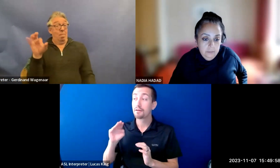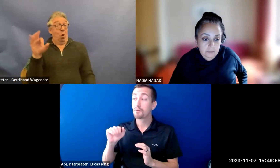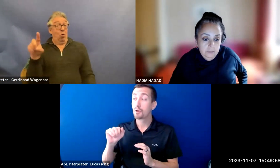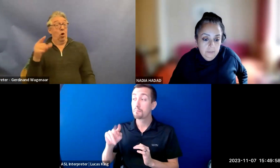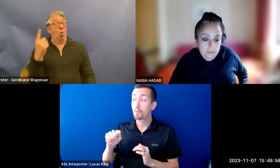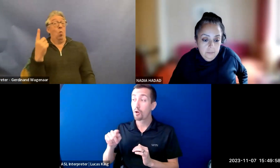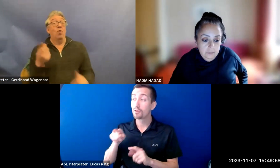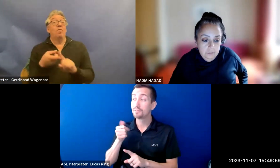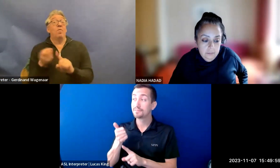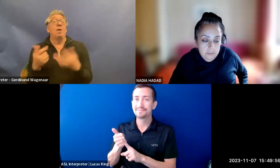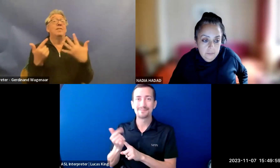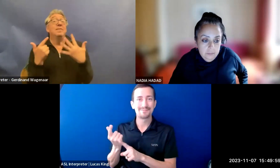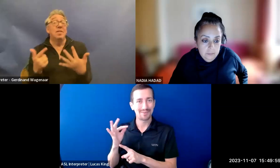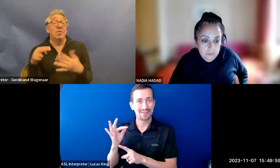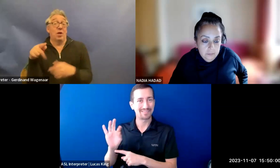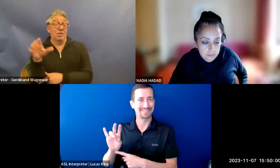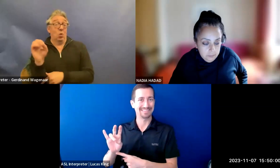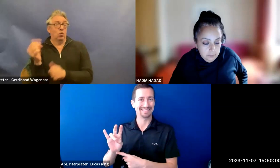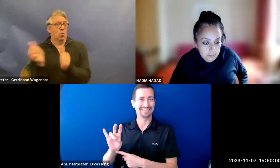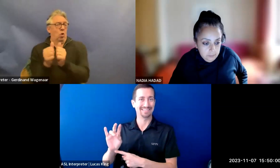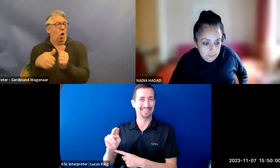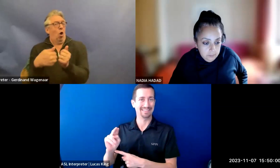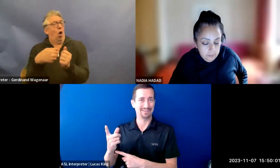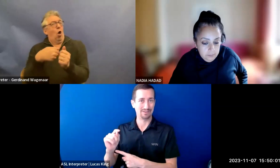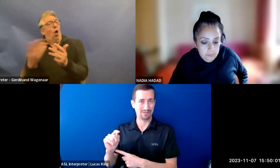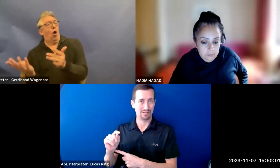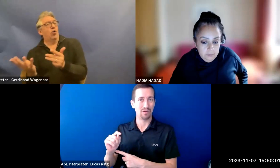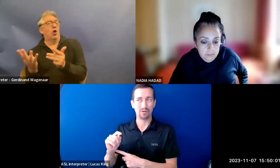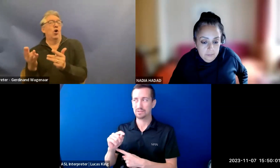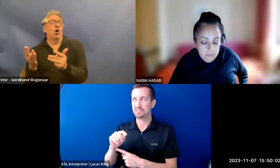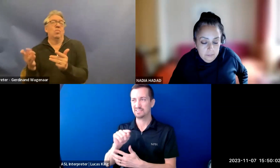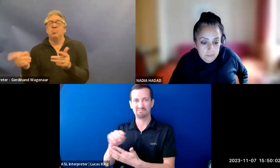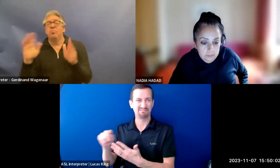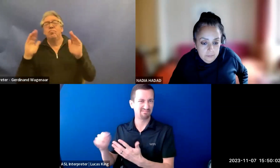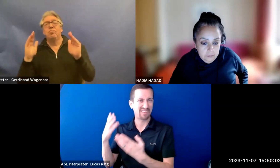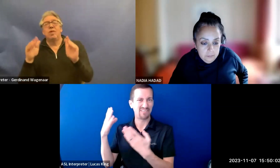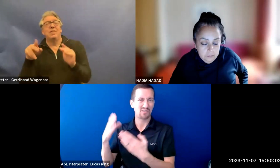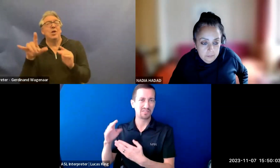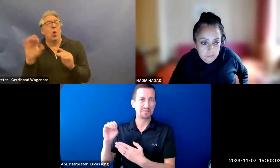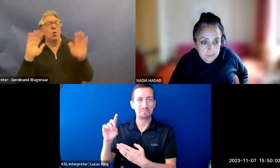together with other NGOs that focus on media and gender and so on.